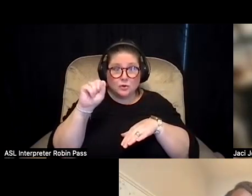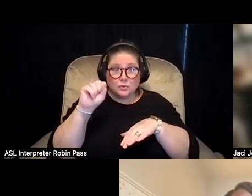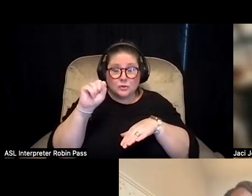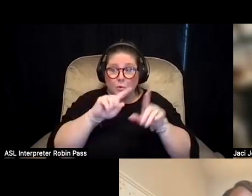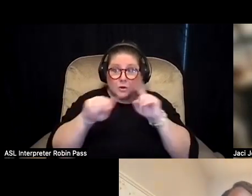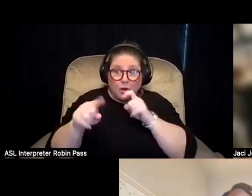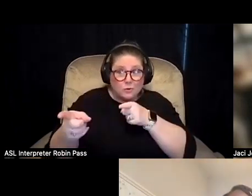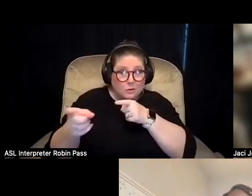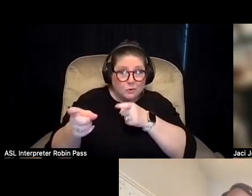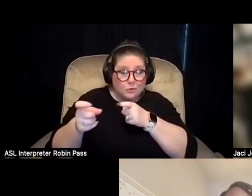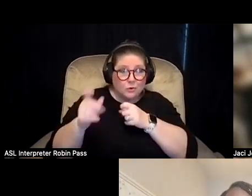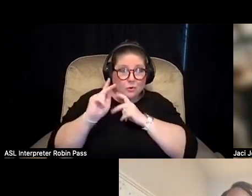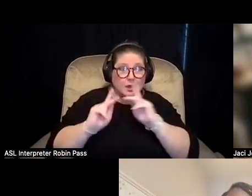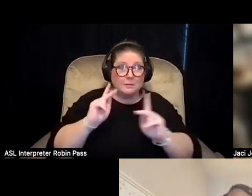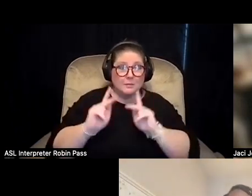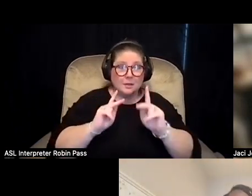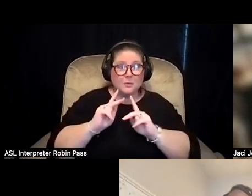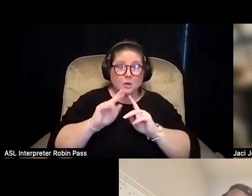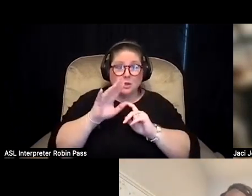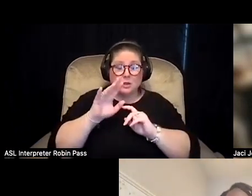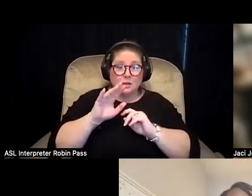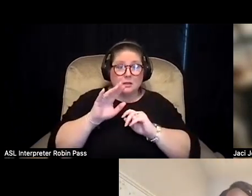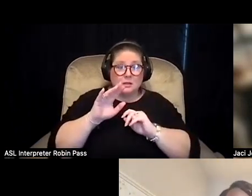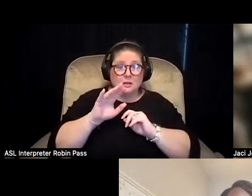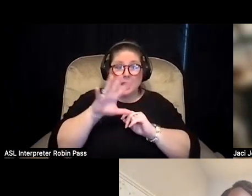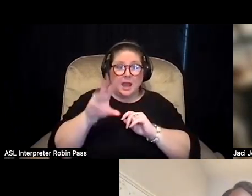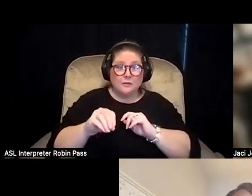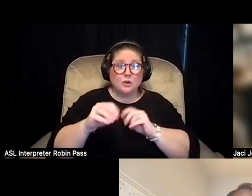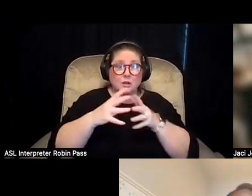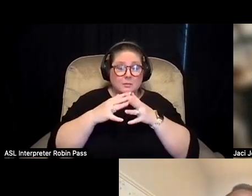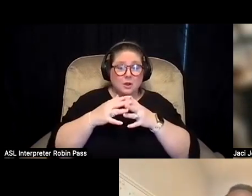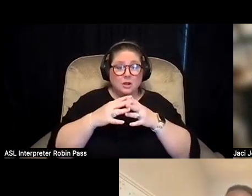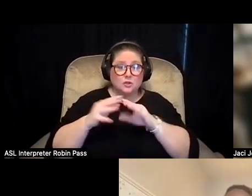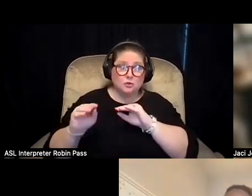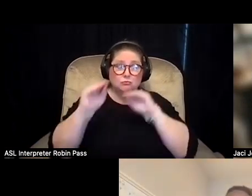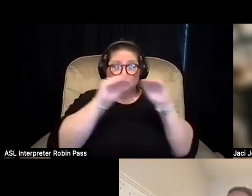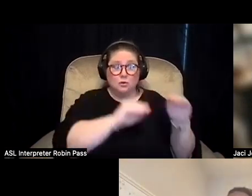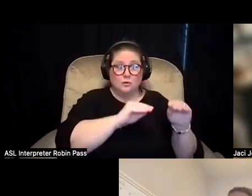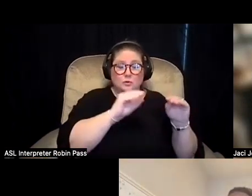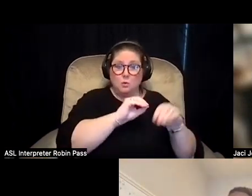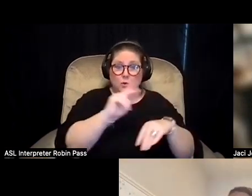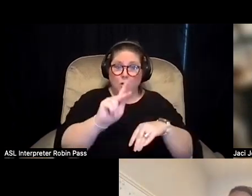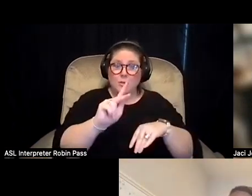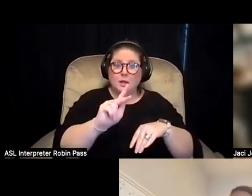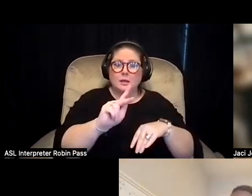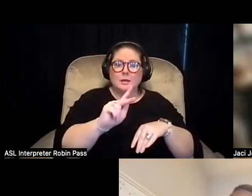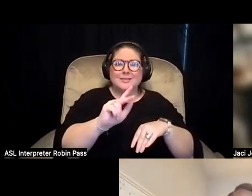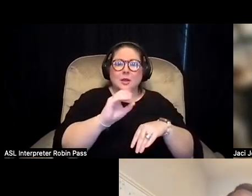recruit african-americans to move to oklahoma in fact oklahoma was the hope was for it to be a